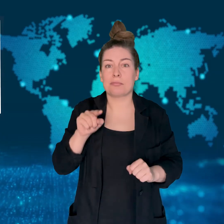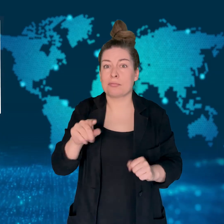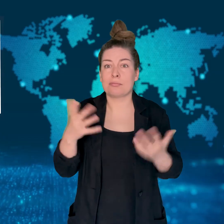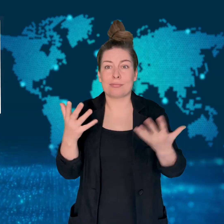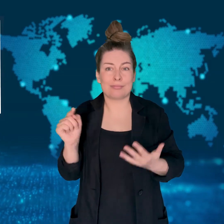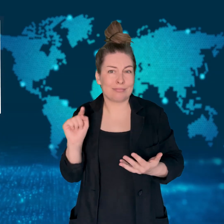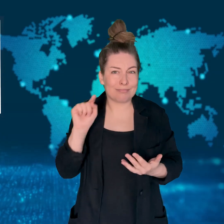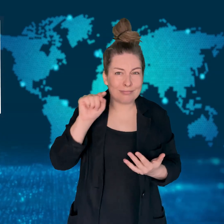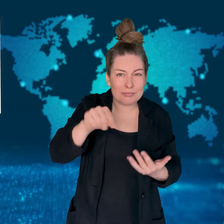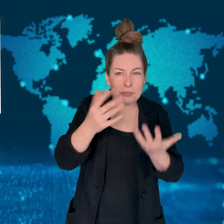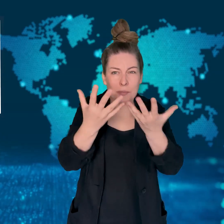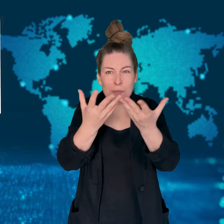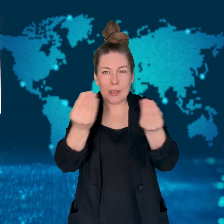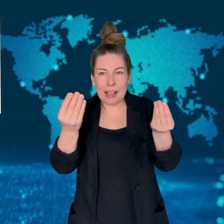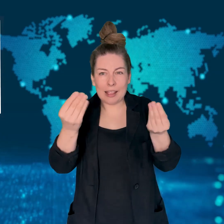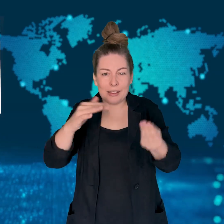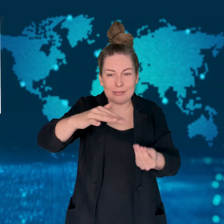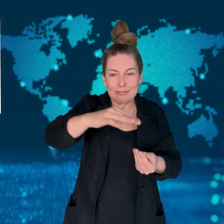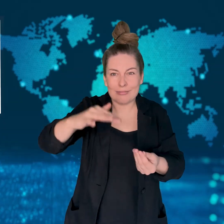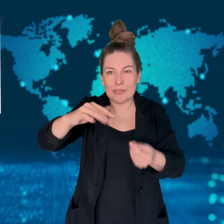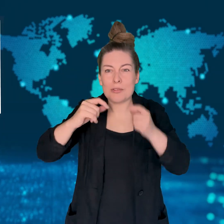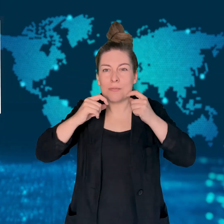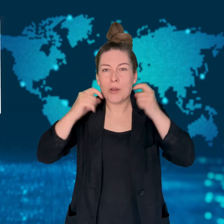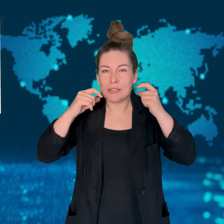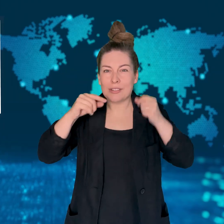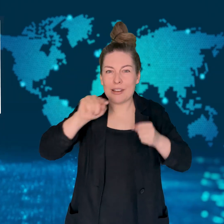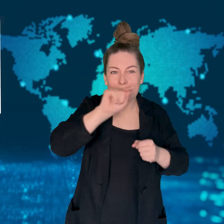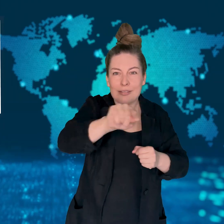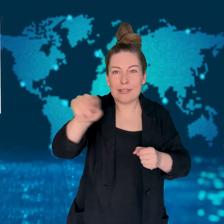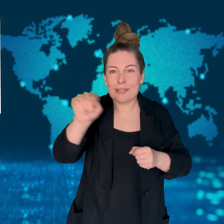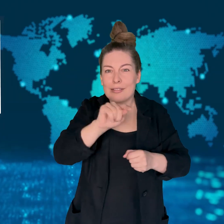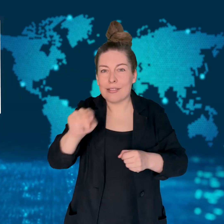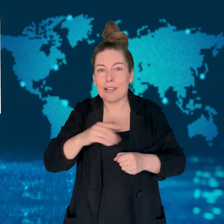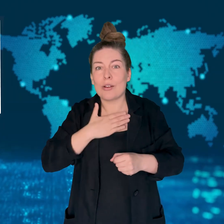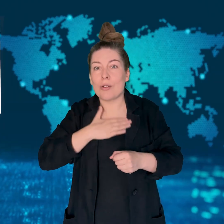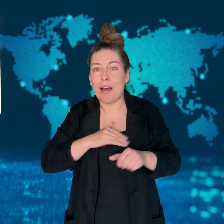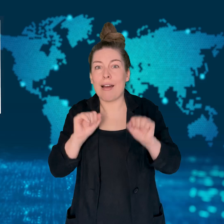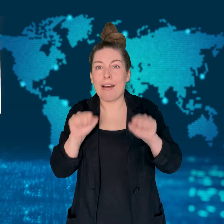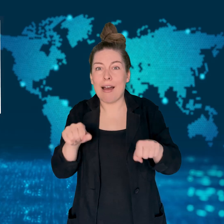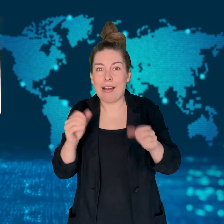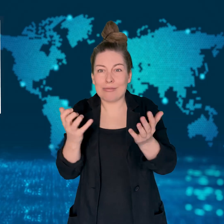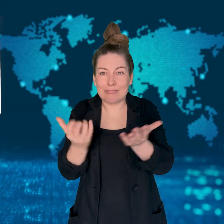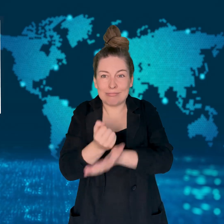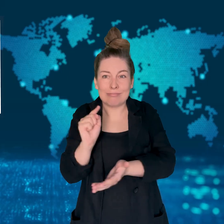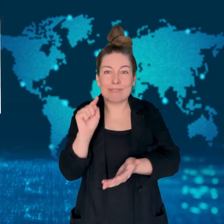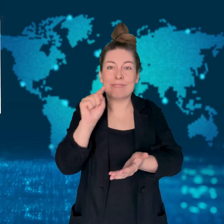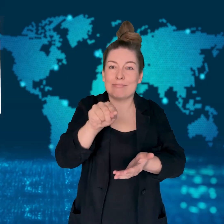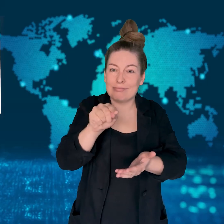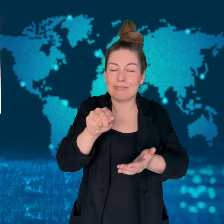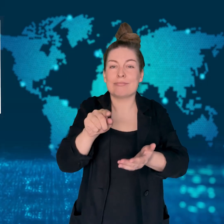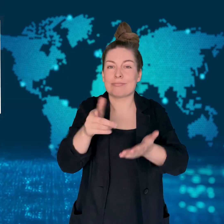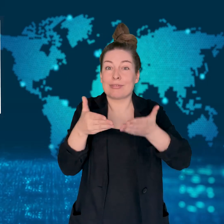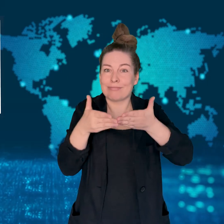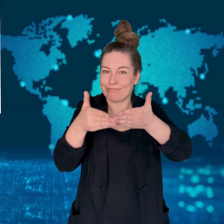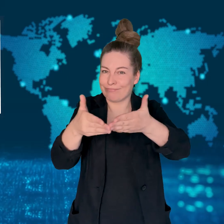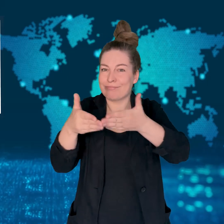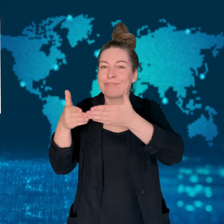It was a Portuguese colony until it became independent in 1975.